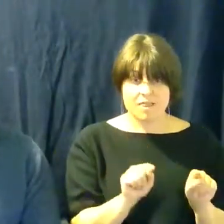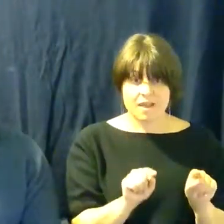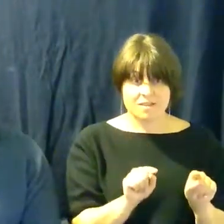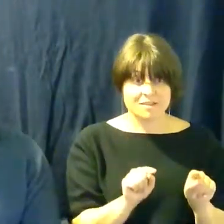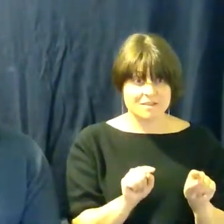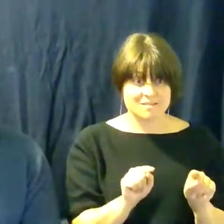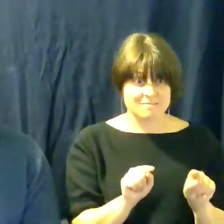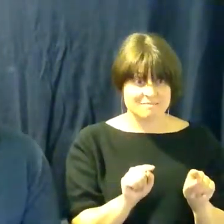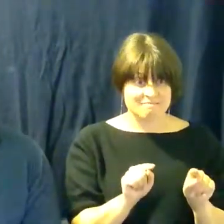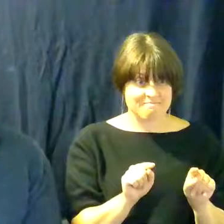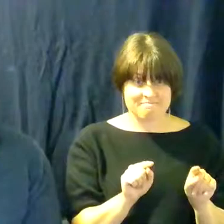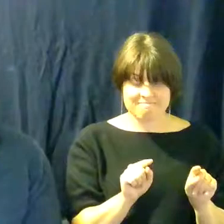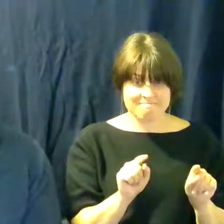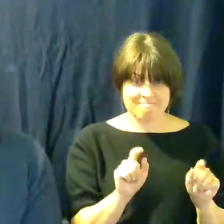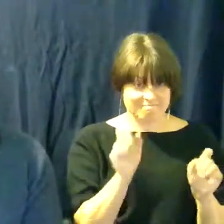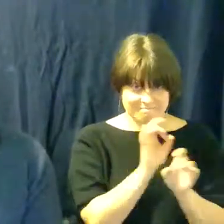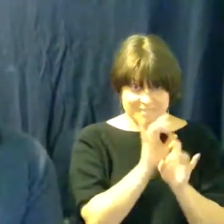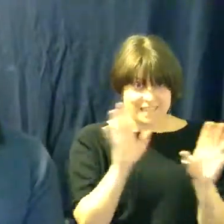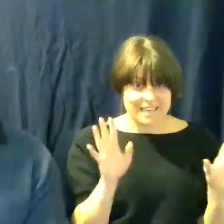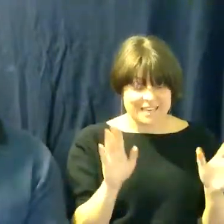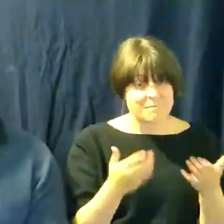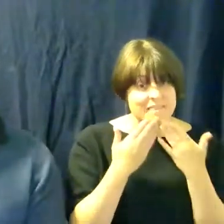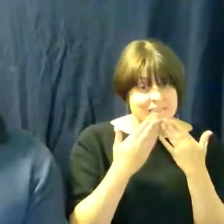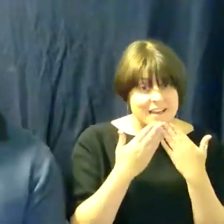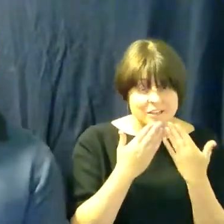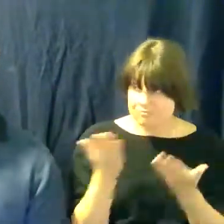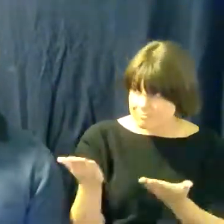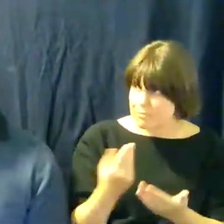wil Meredith who will talk